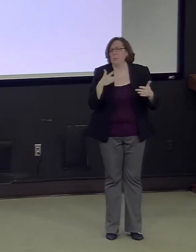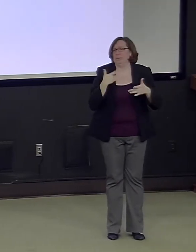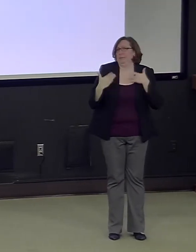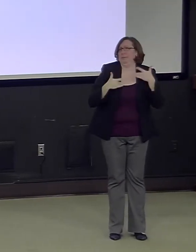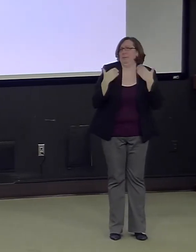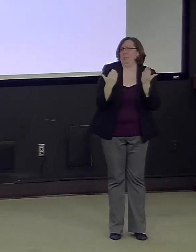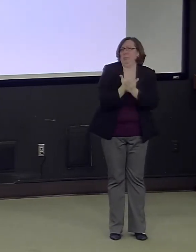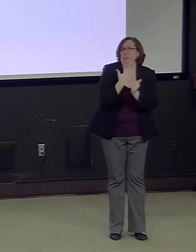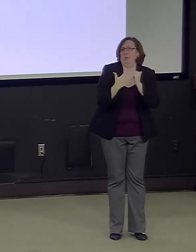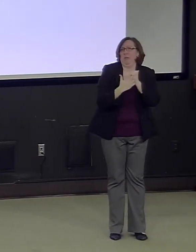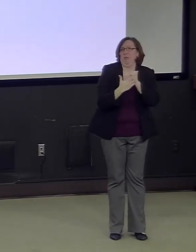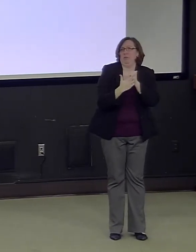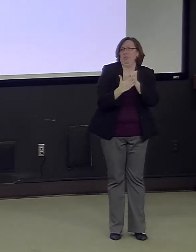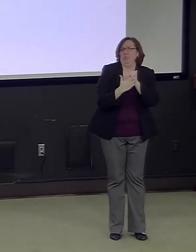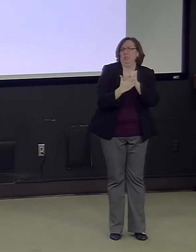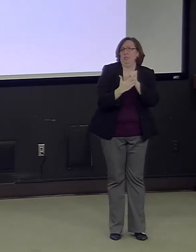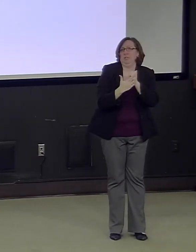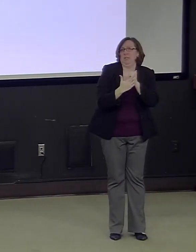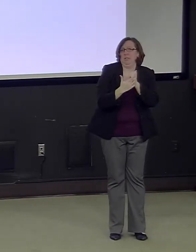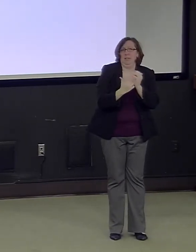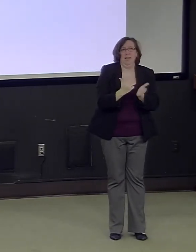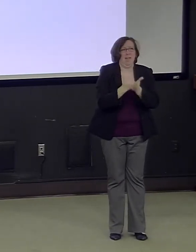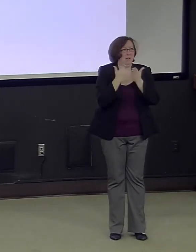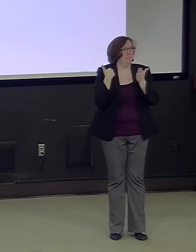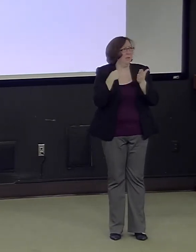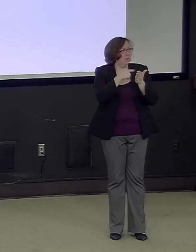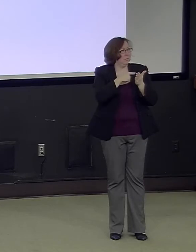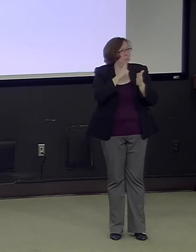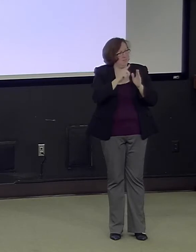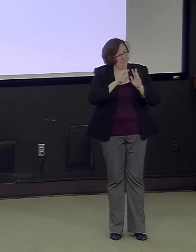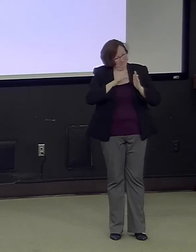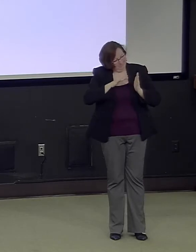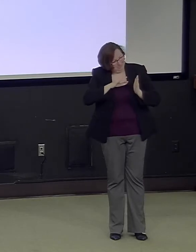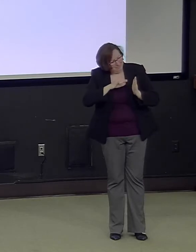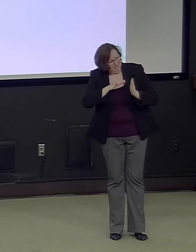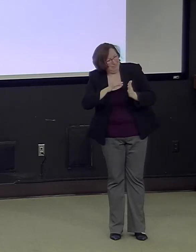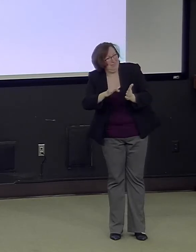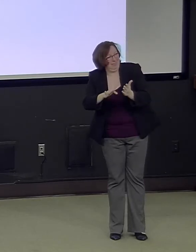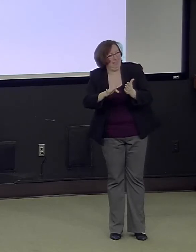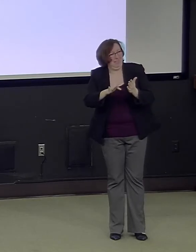that enables us to look at these specific hypotheses, and then I'm gonna tell you about